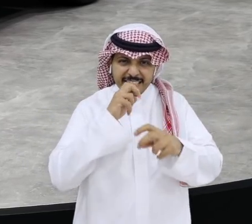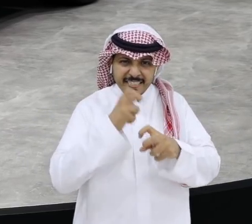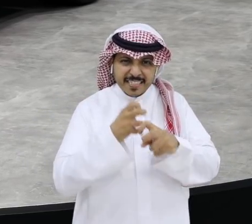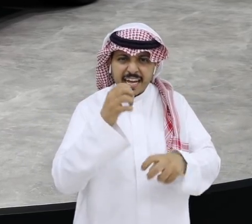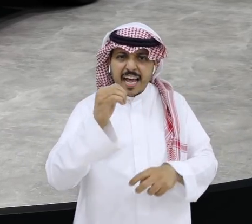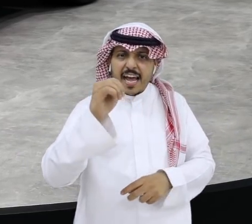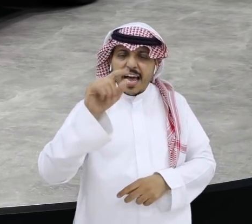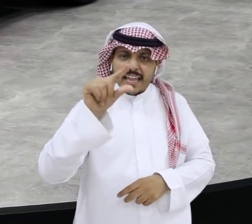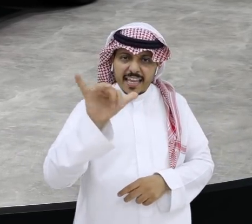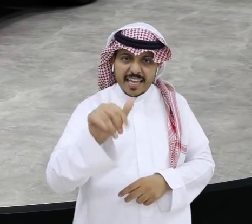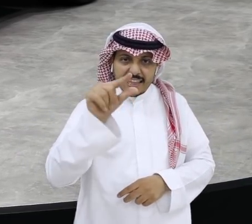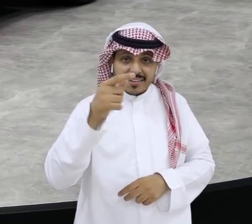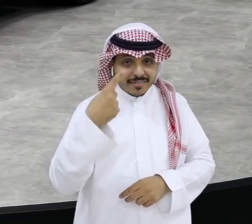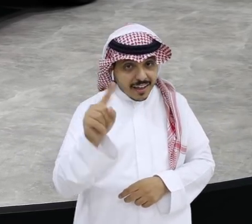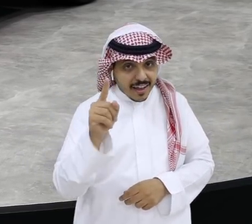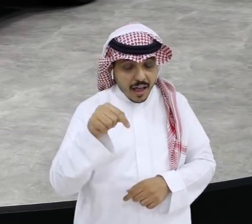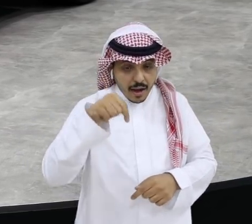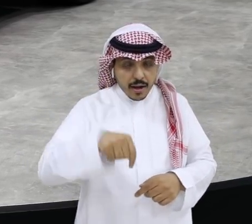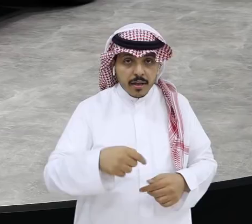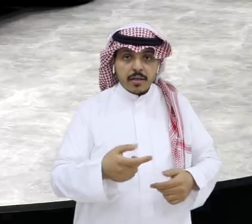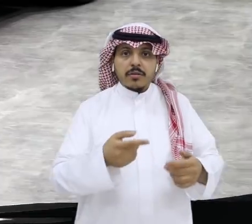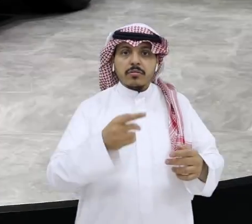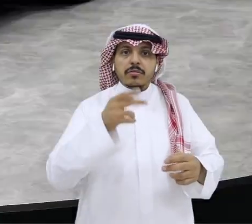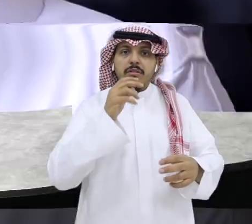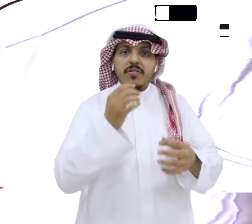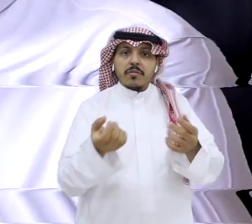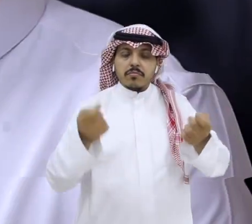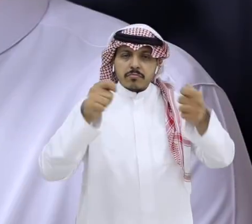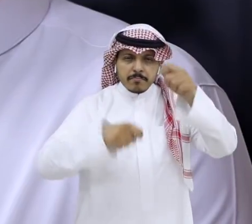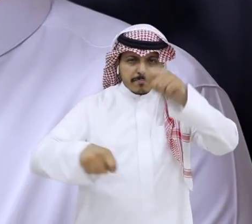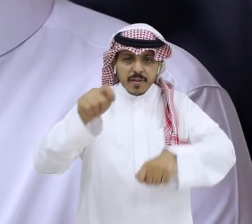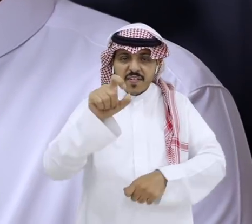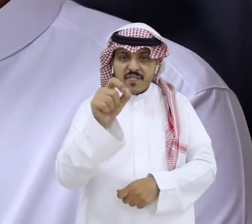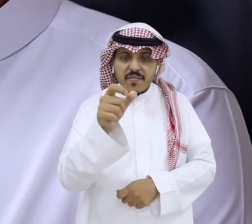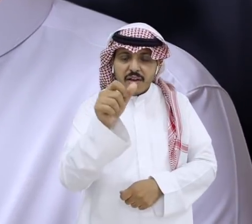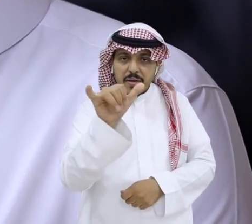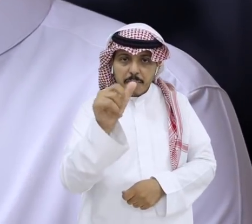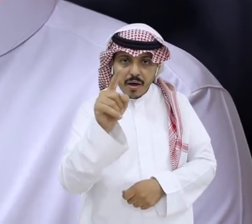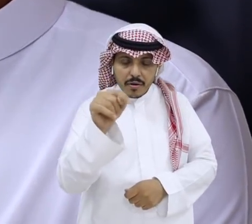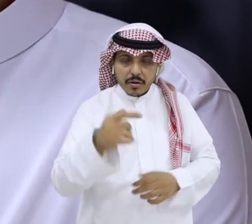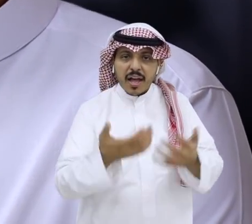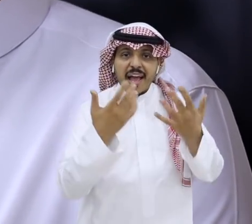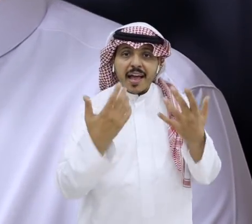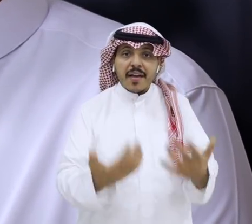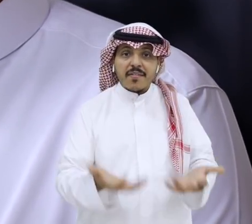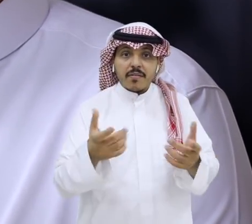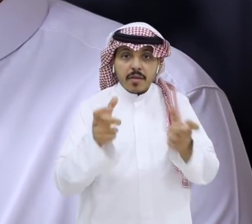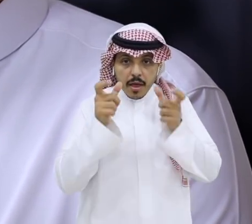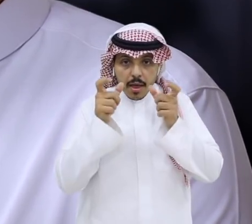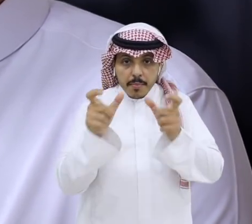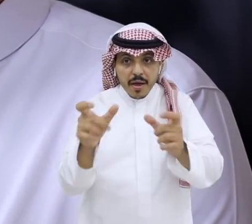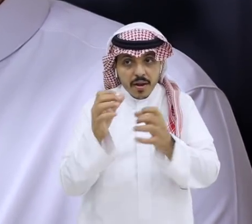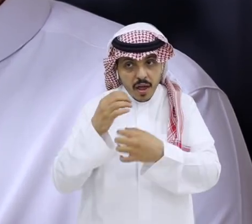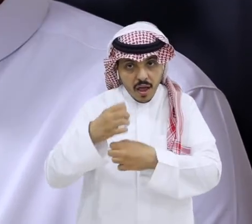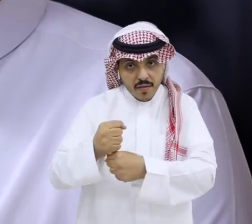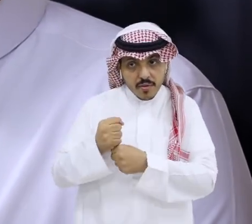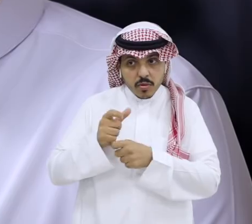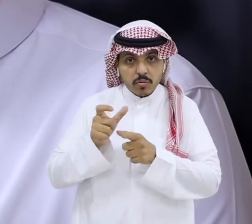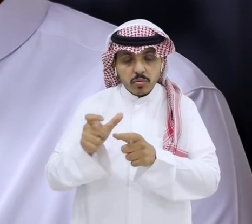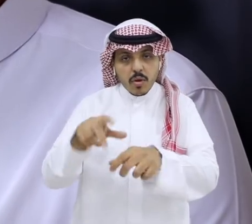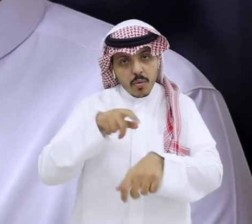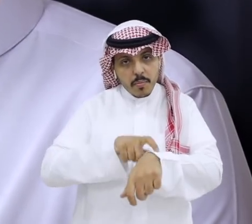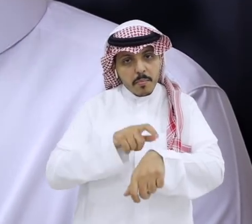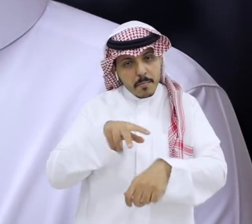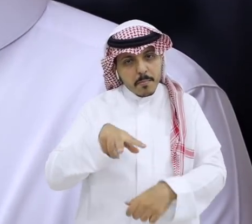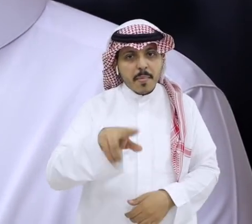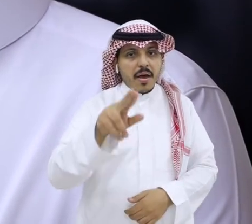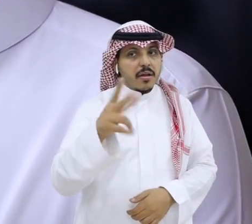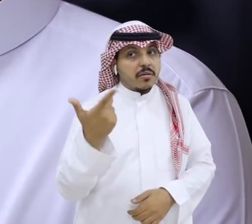Do you expect the car to be more quick, or more powerful and more secure, or both of them?